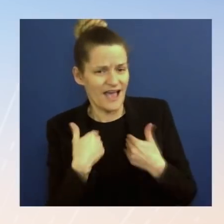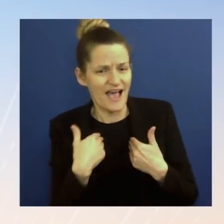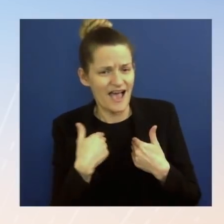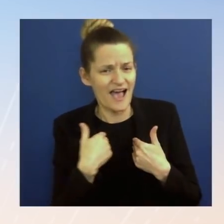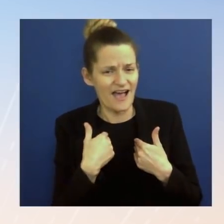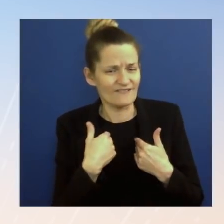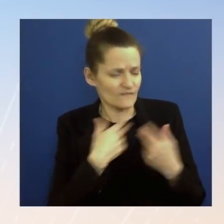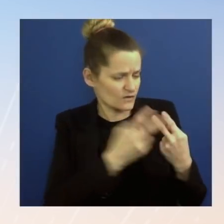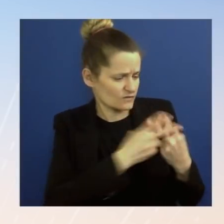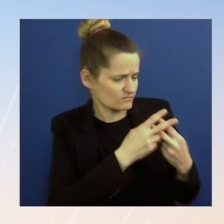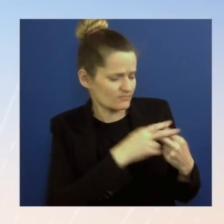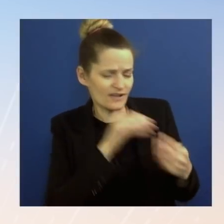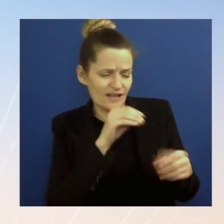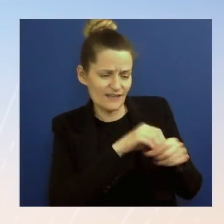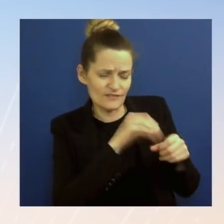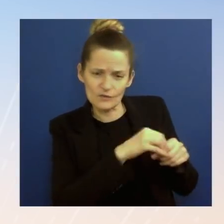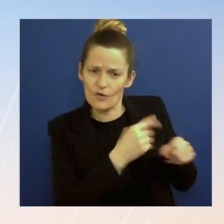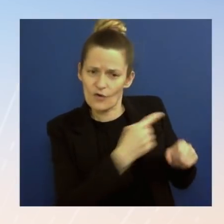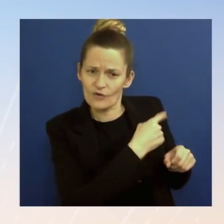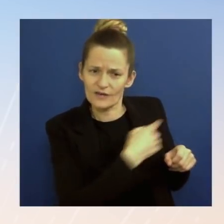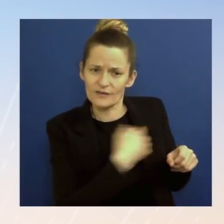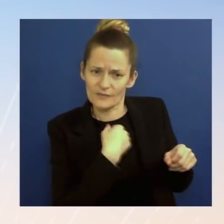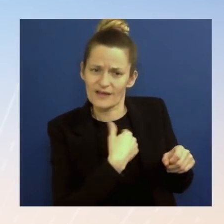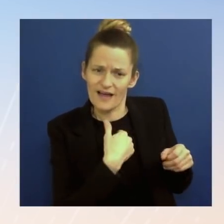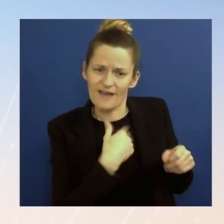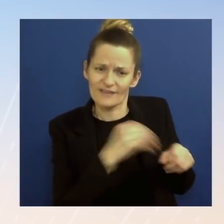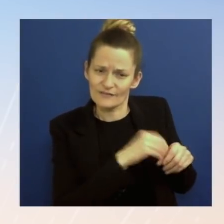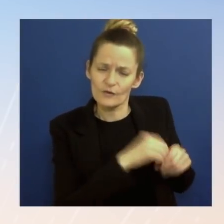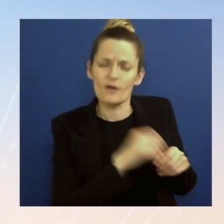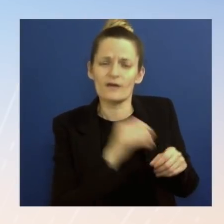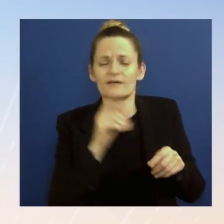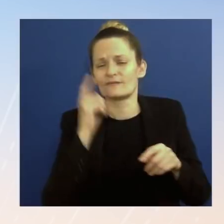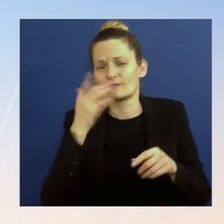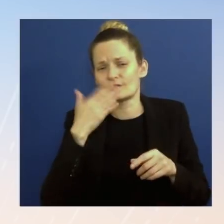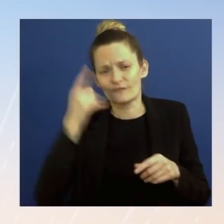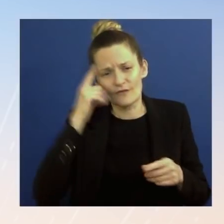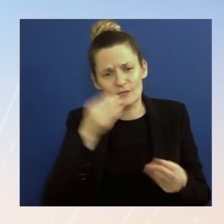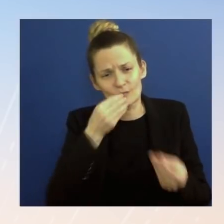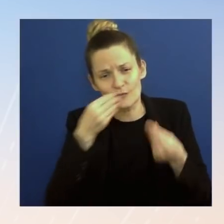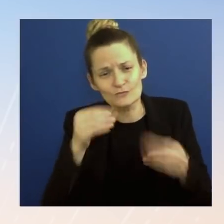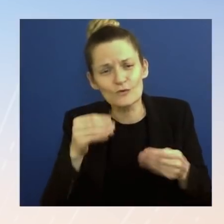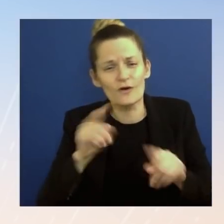And we've also reduced the number of import containers sitting at the docks for over nine days by over 60 percent.